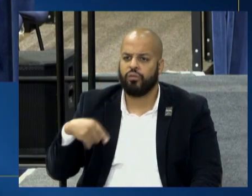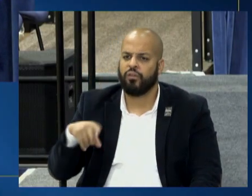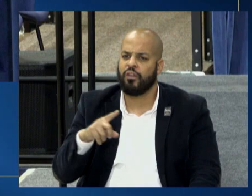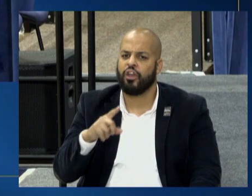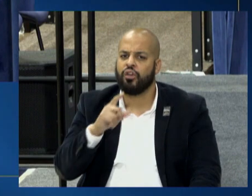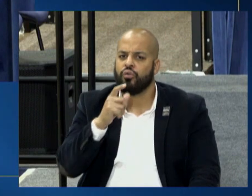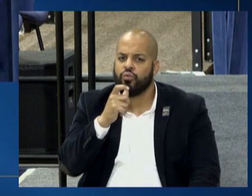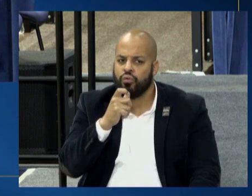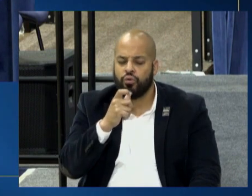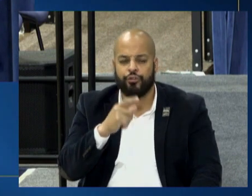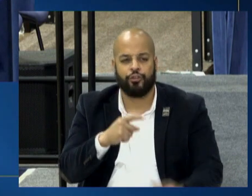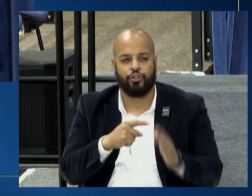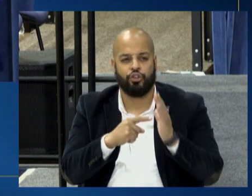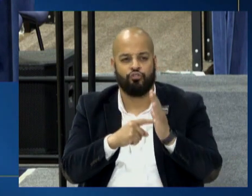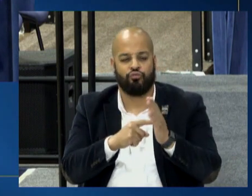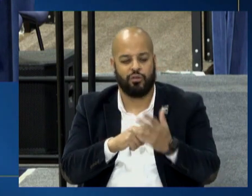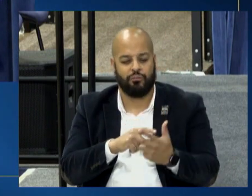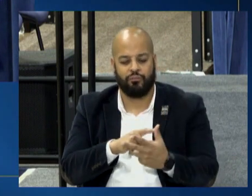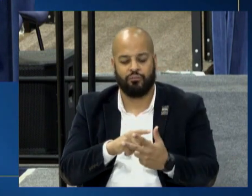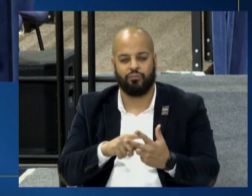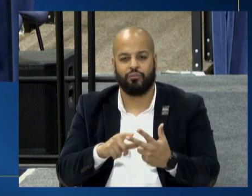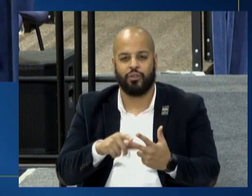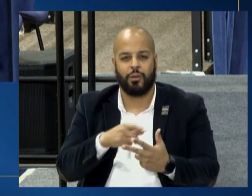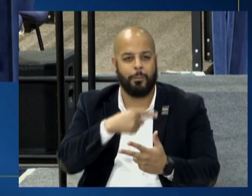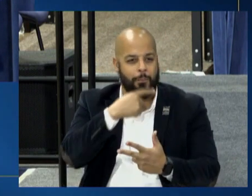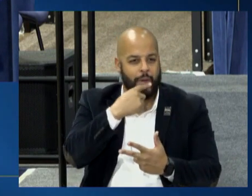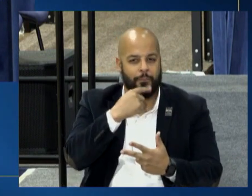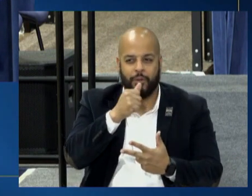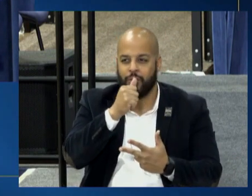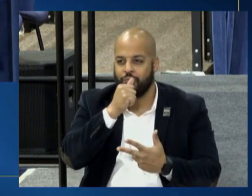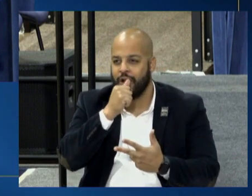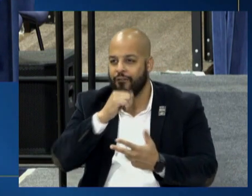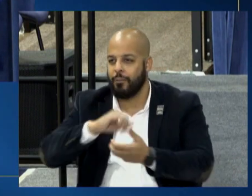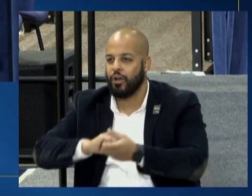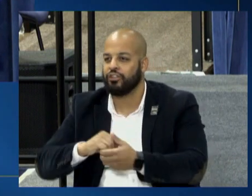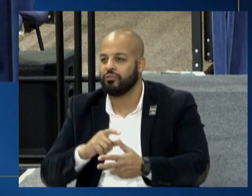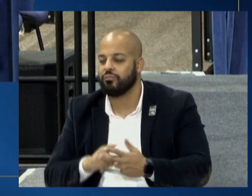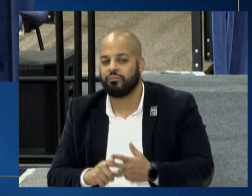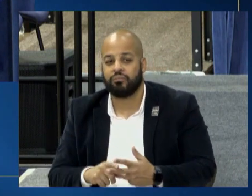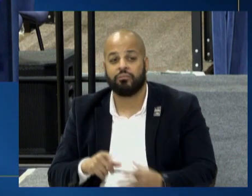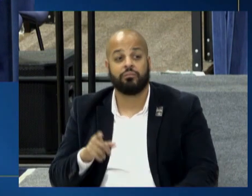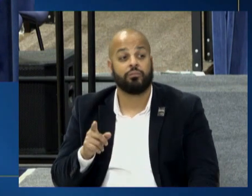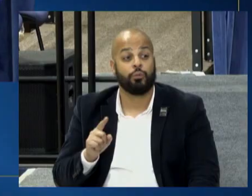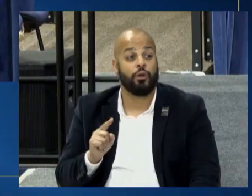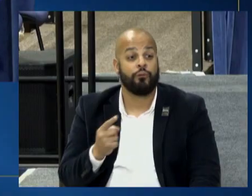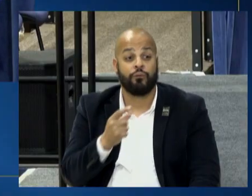the three legs of that co-hosted stool that I mentioned before. First up is from our agency,